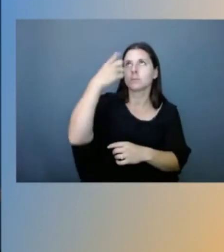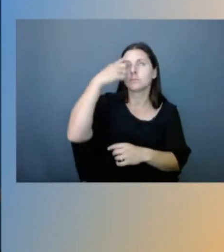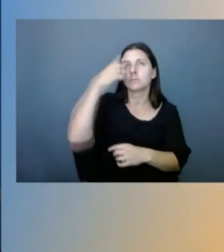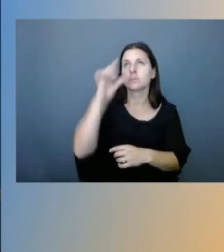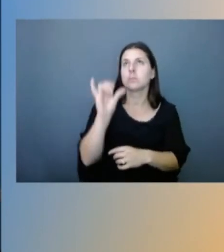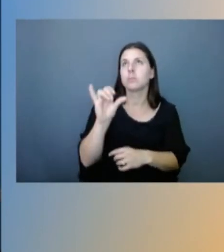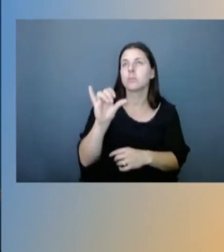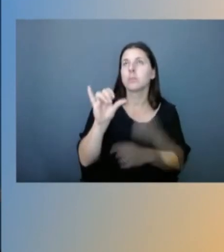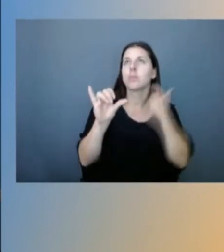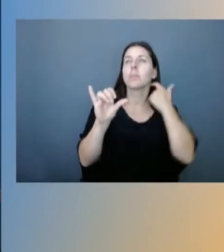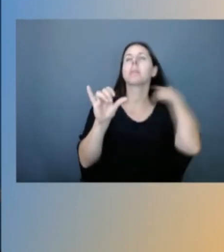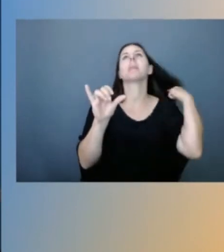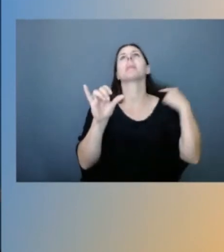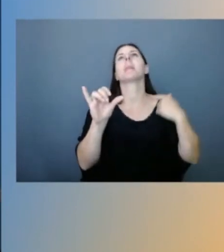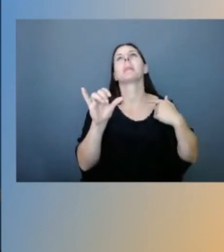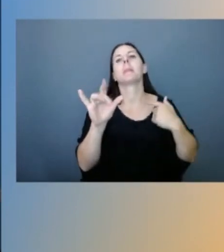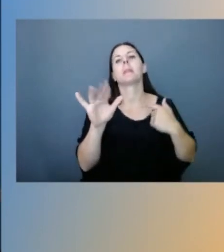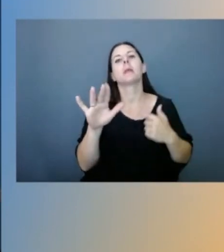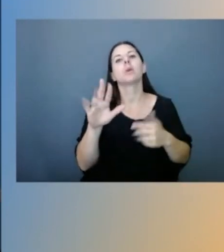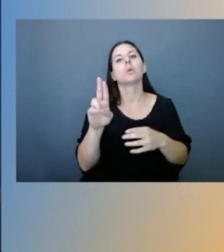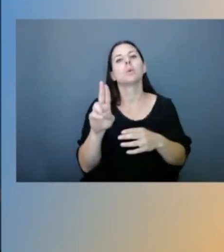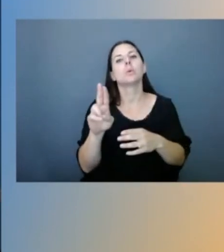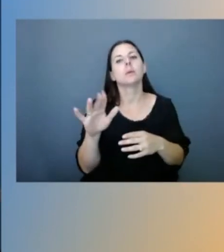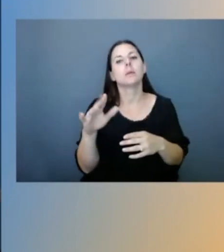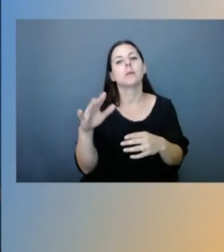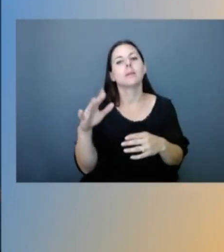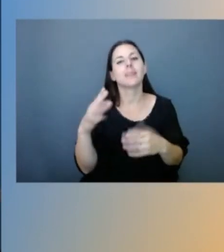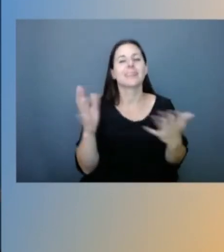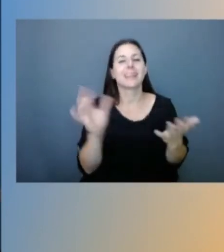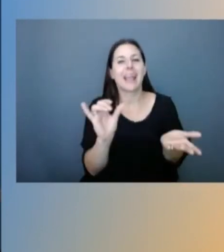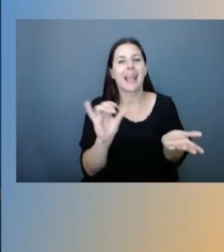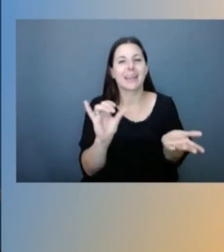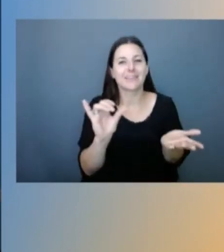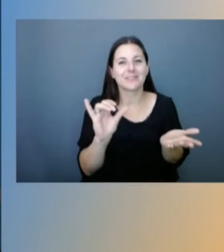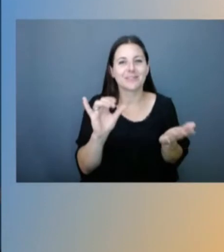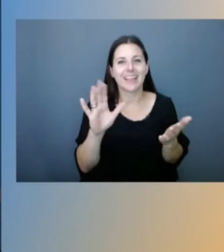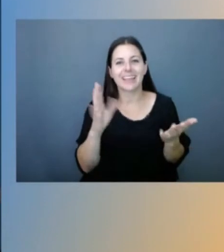is having onsite, modular water treatment plants.